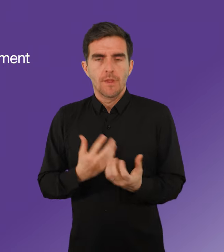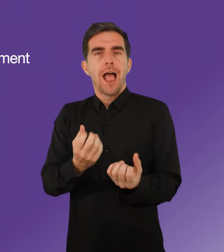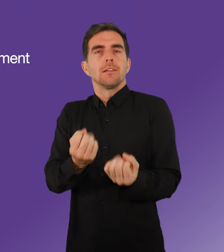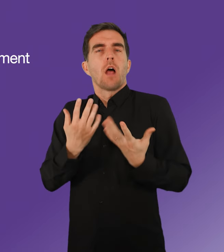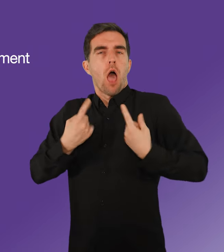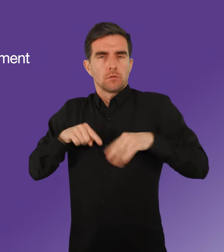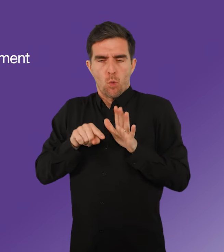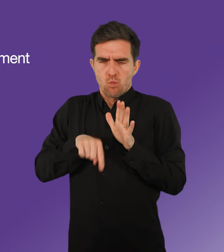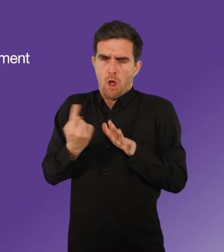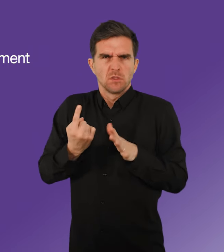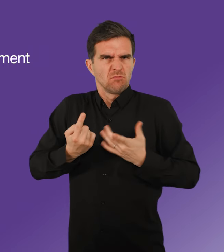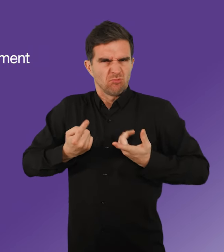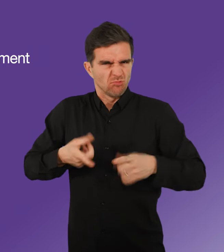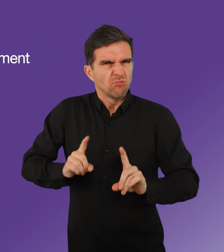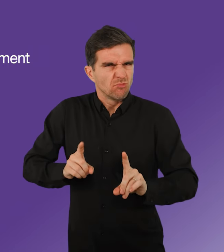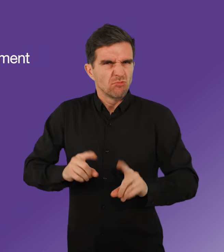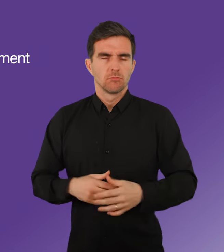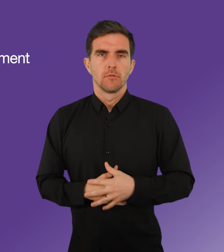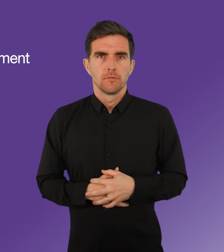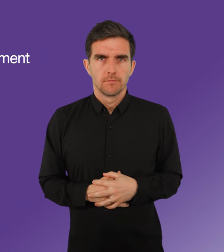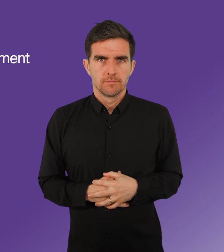What is Tell Us Once?